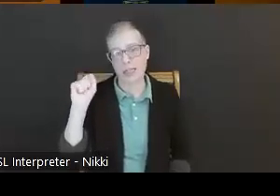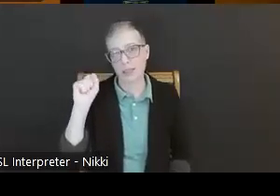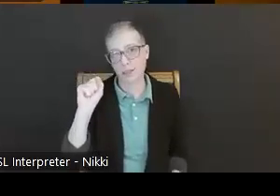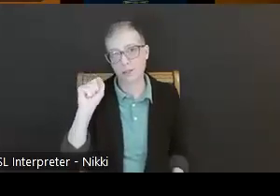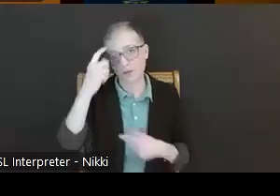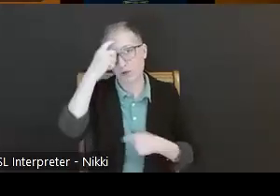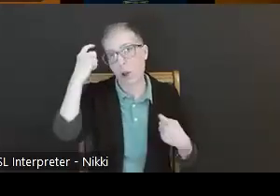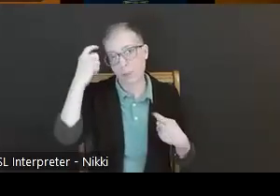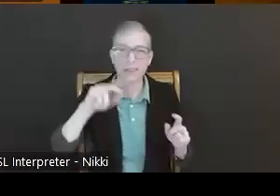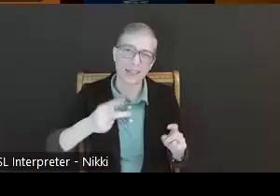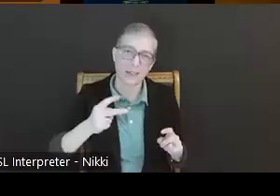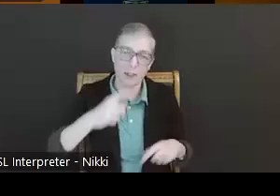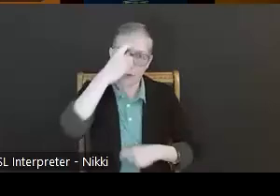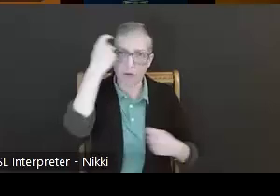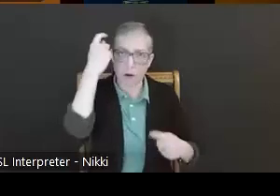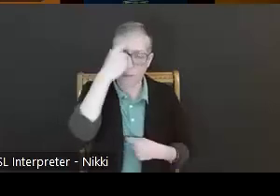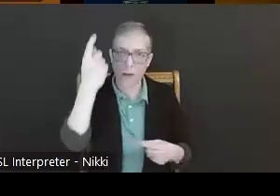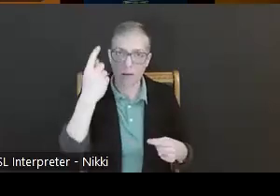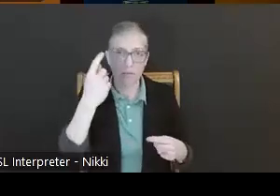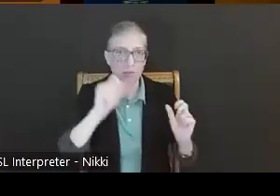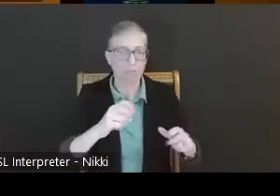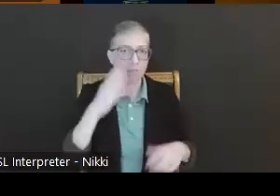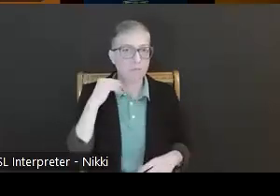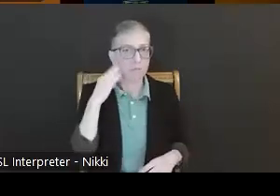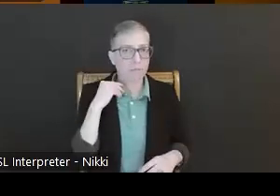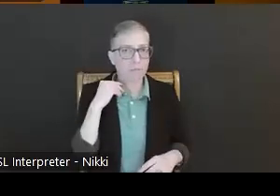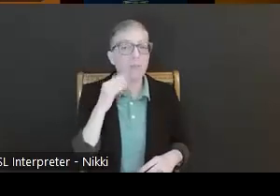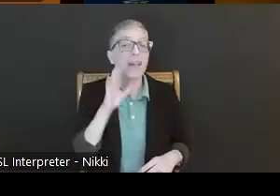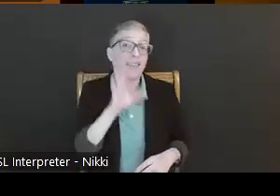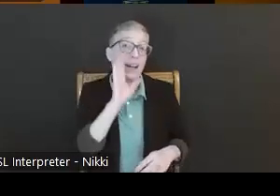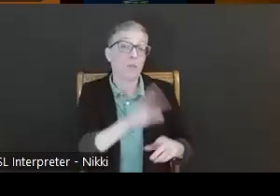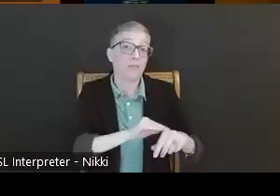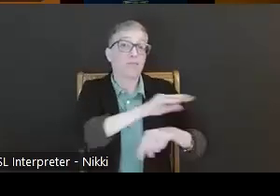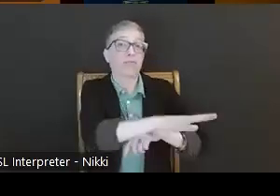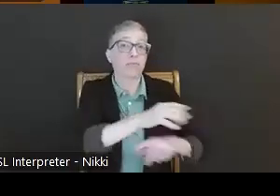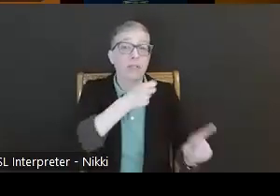health um and a lot of times very common this emotional avoidance that can happen and this